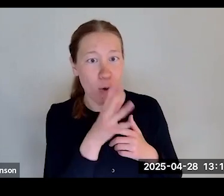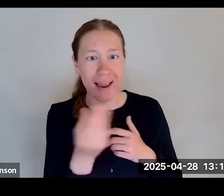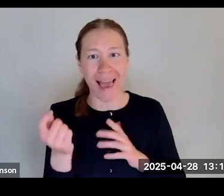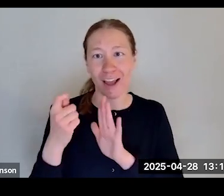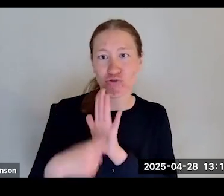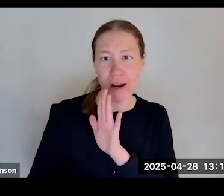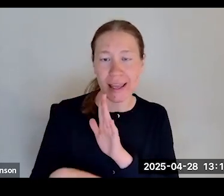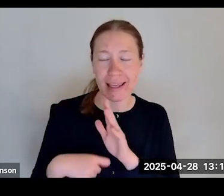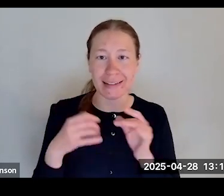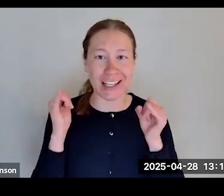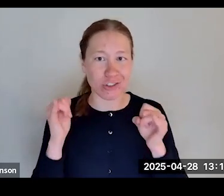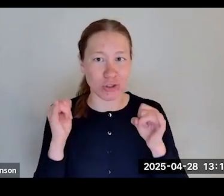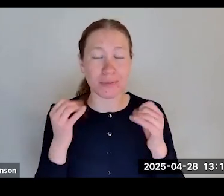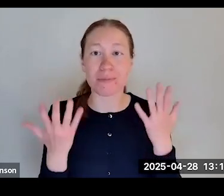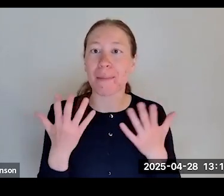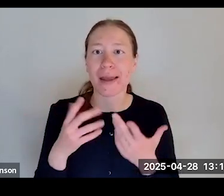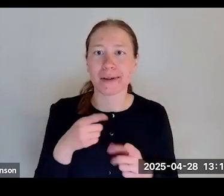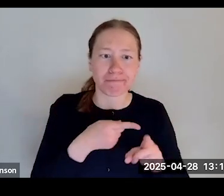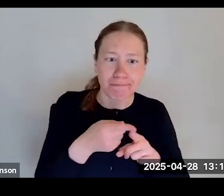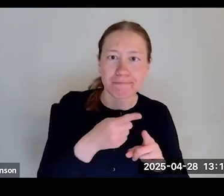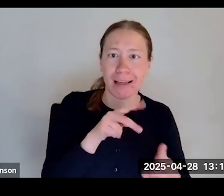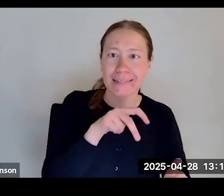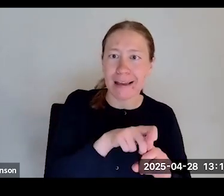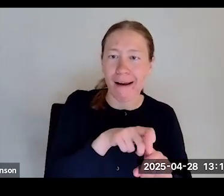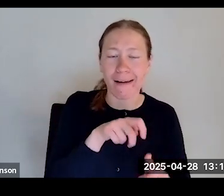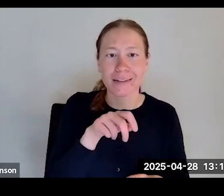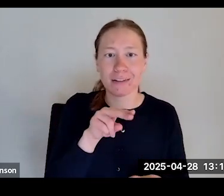whether that's through a designated note taker that gives shared meeting minutes